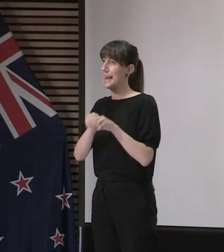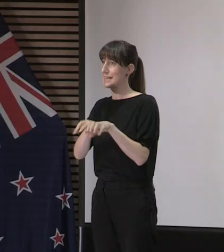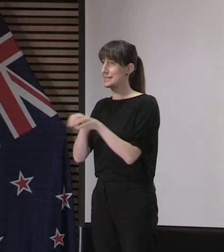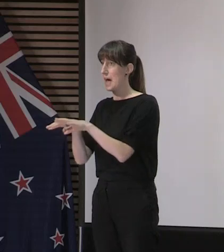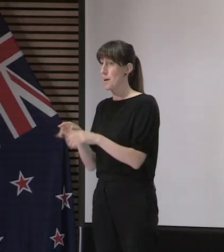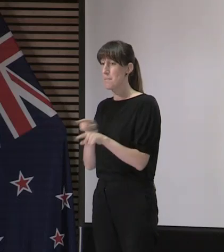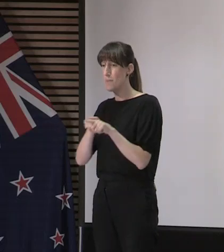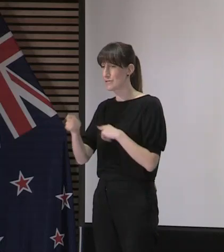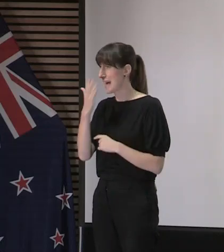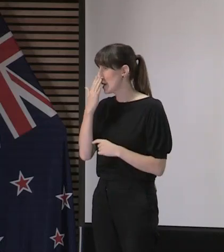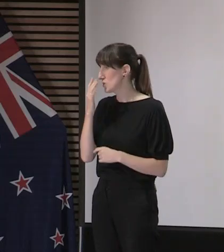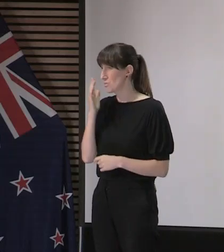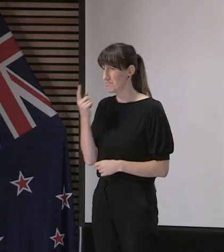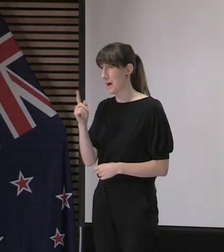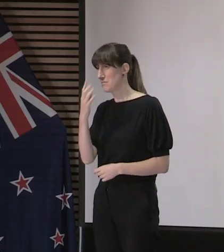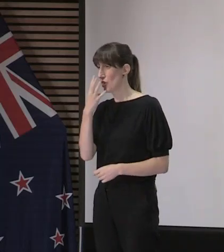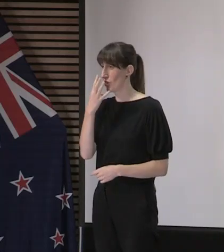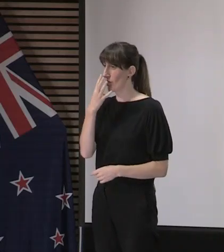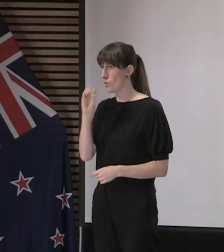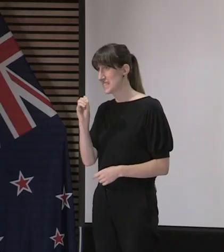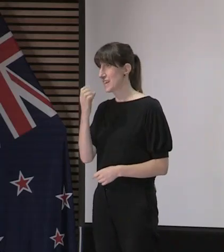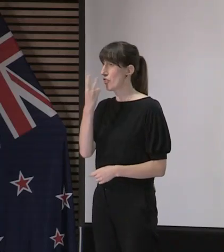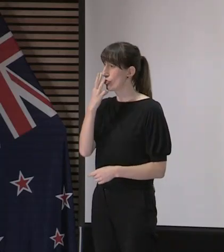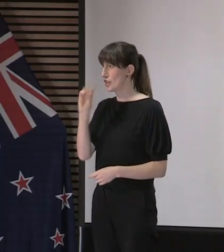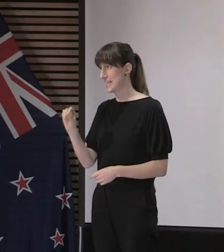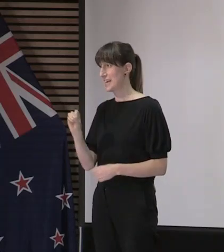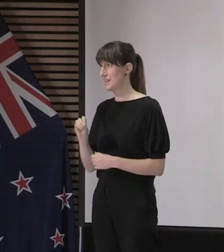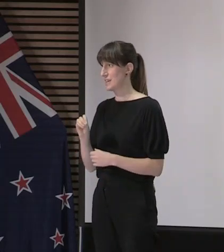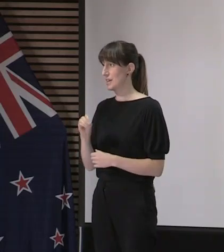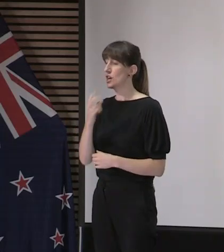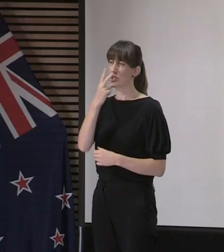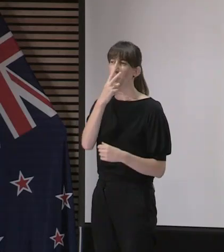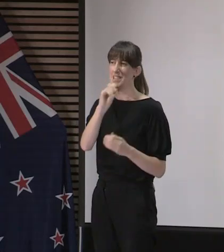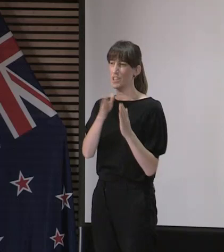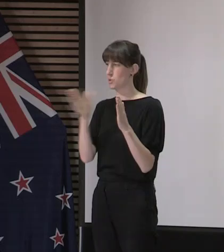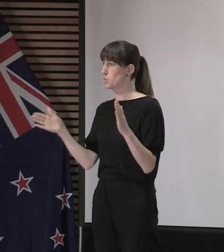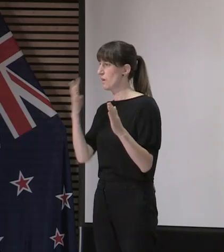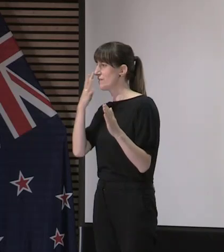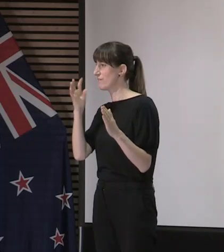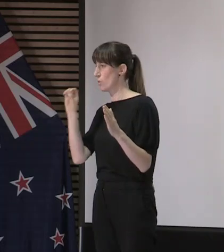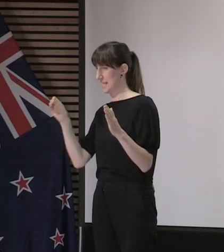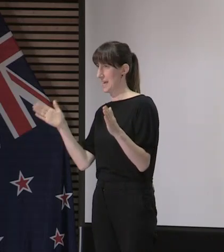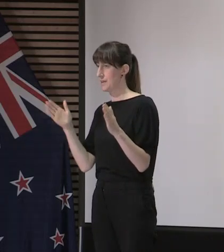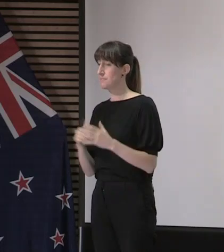have been 20- to 40-year-olds. They're not as susceptible to